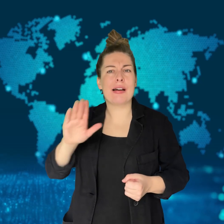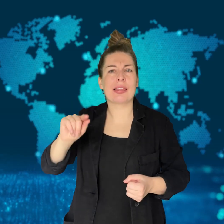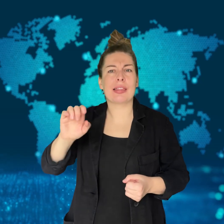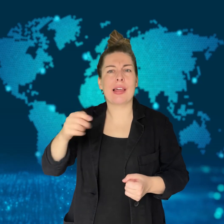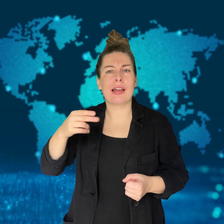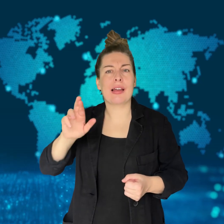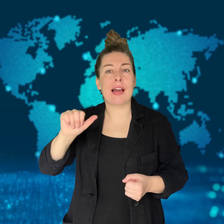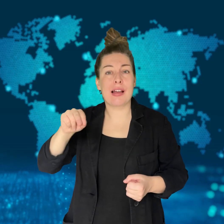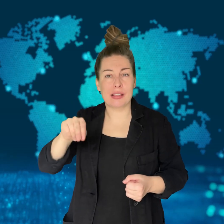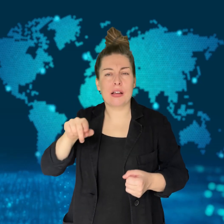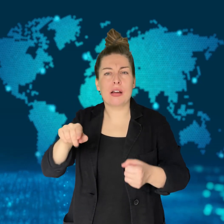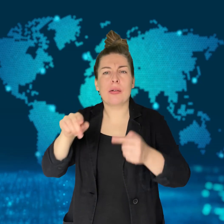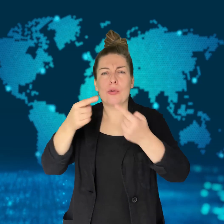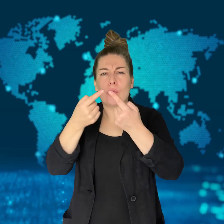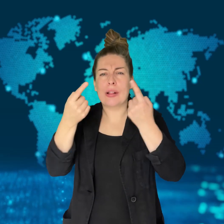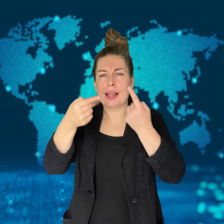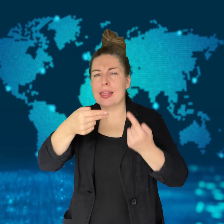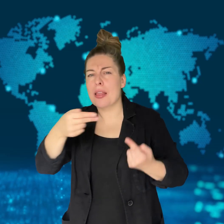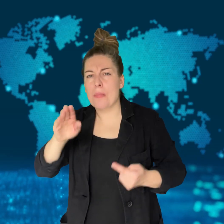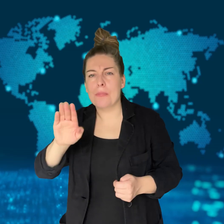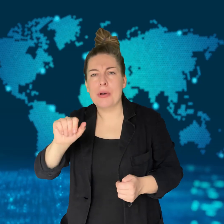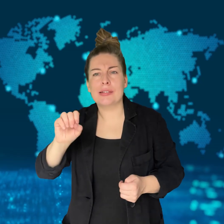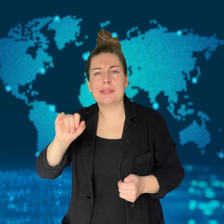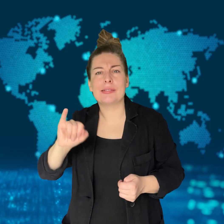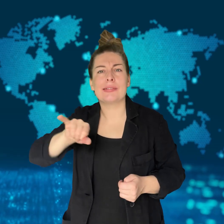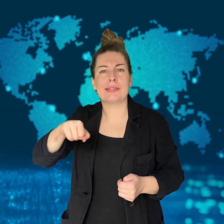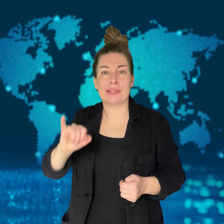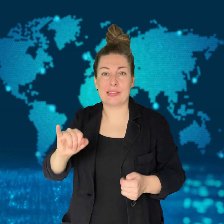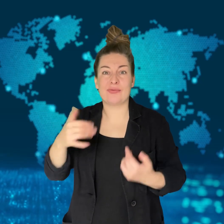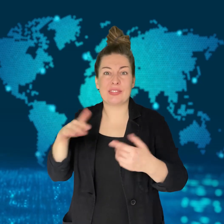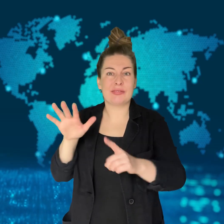She took off her clothes in protest